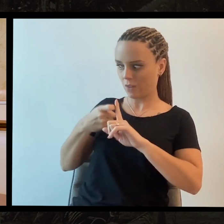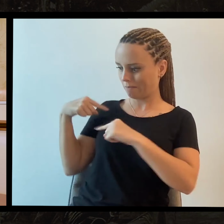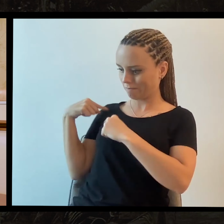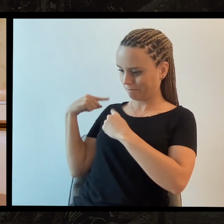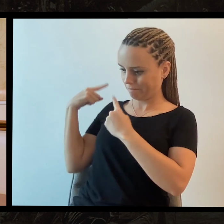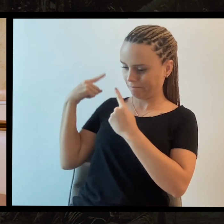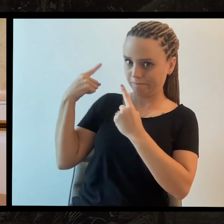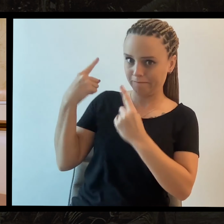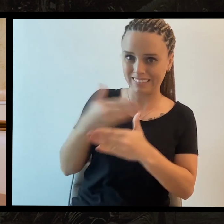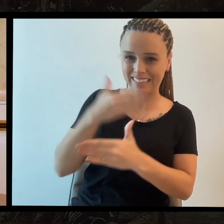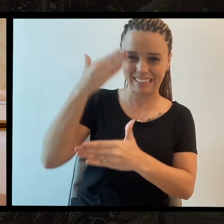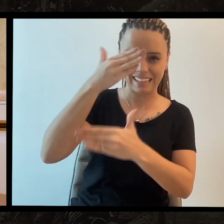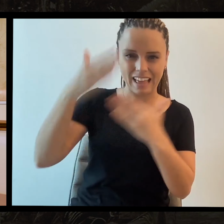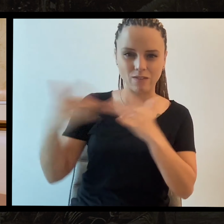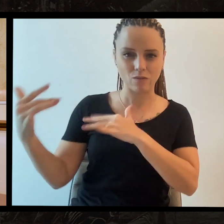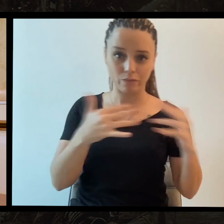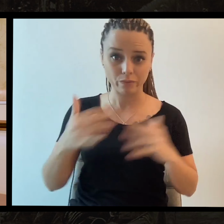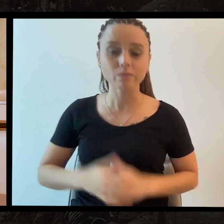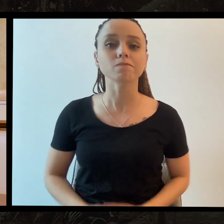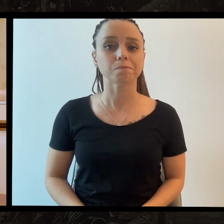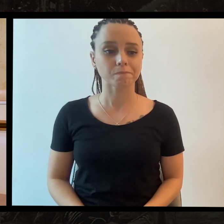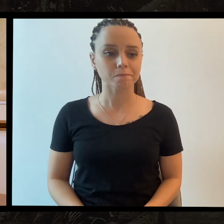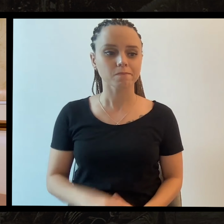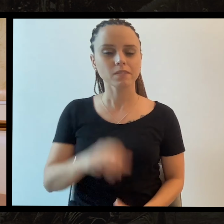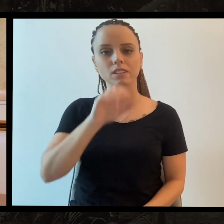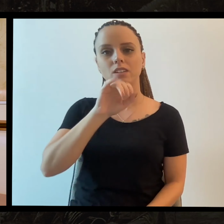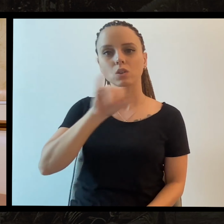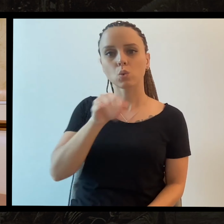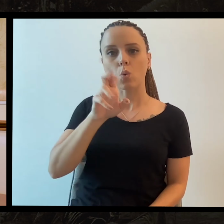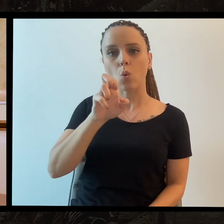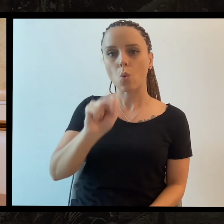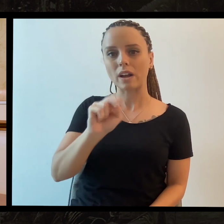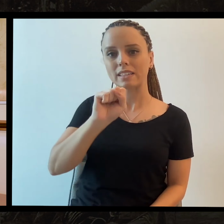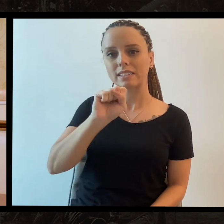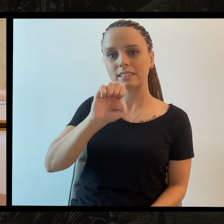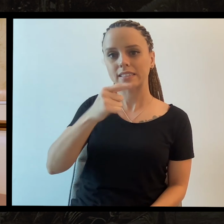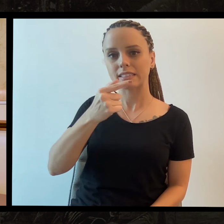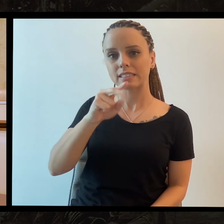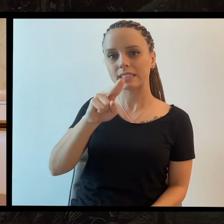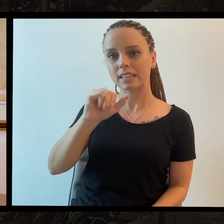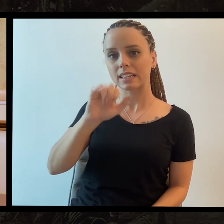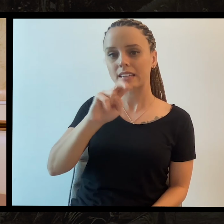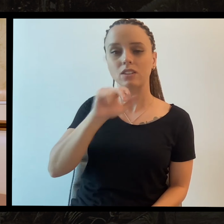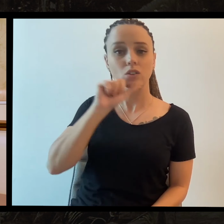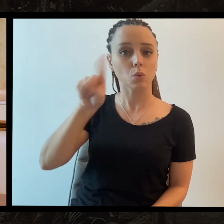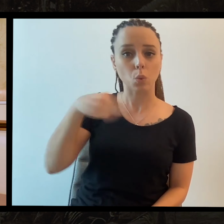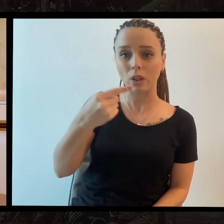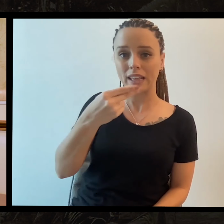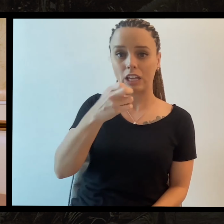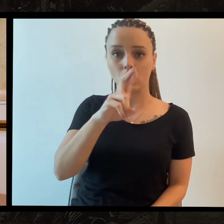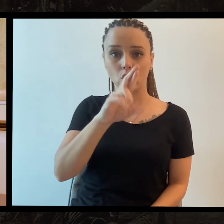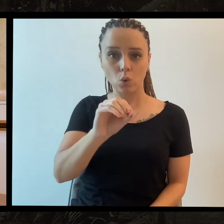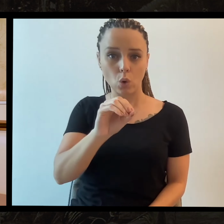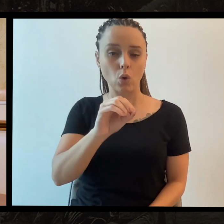to the very bloody end of it all. And so Juan Seguín, he's not just a hero of the Alamo. He's a hero also of San Jacinto